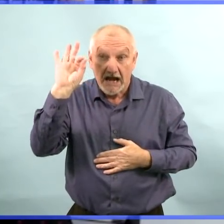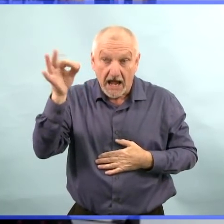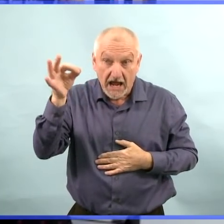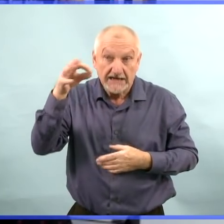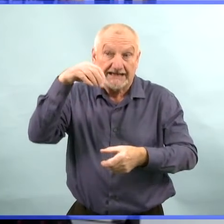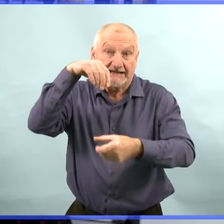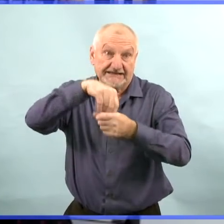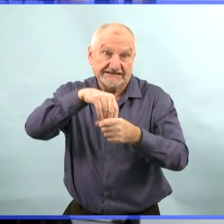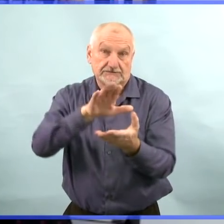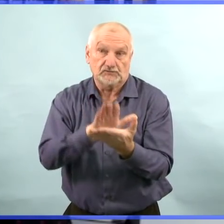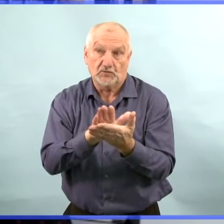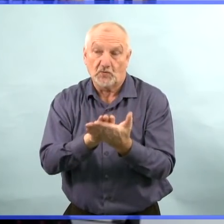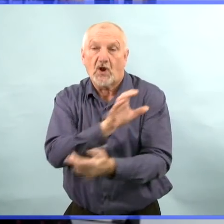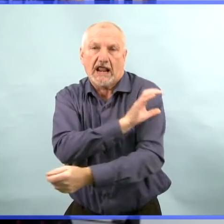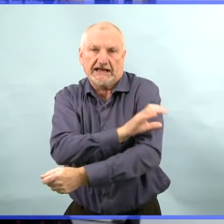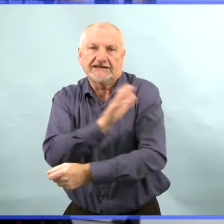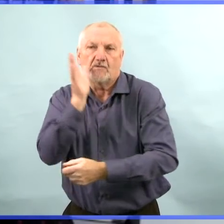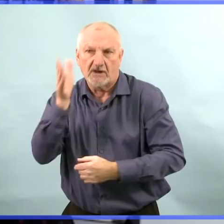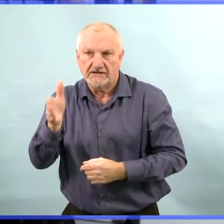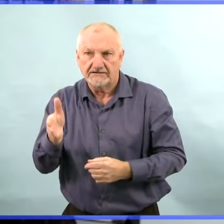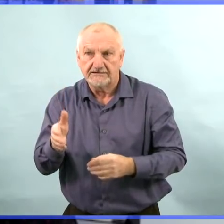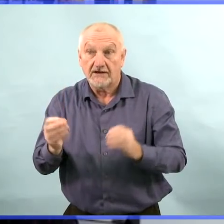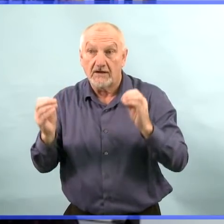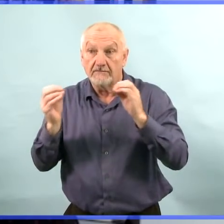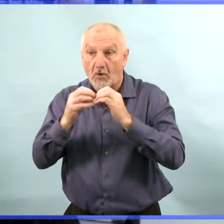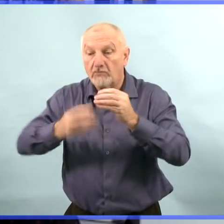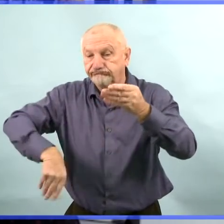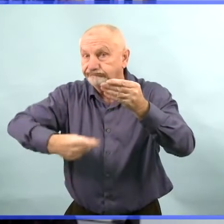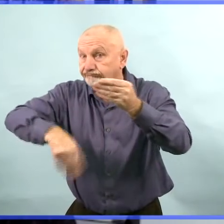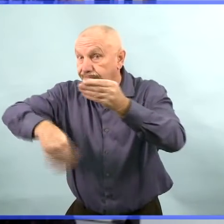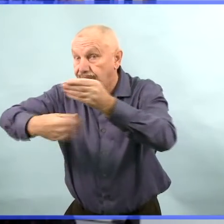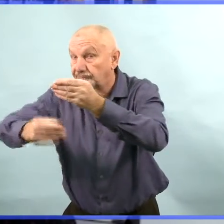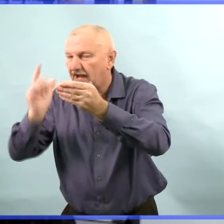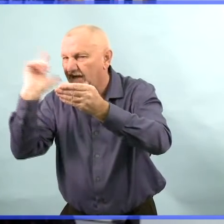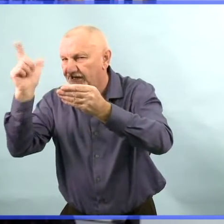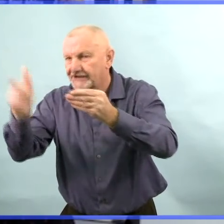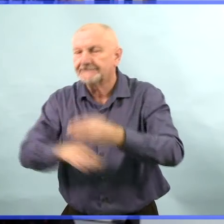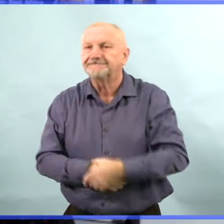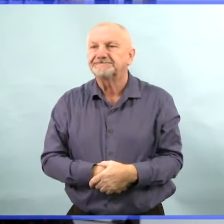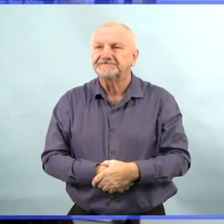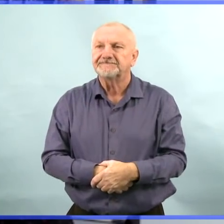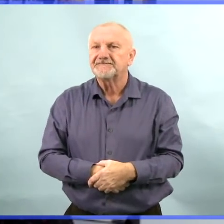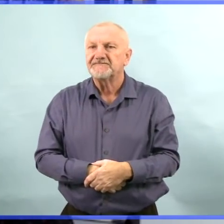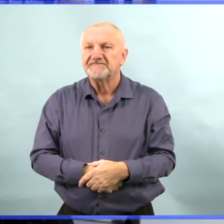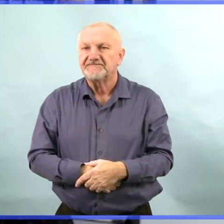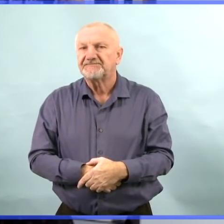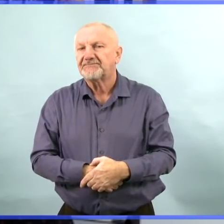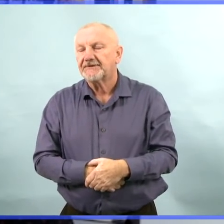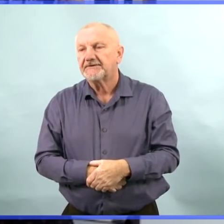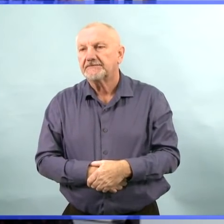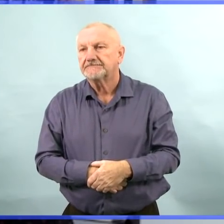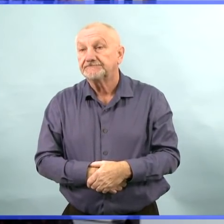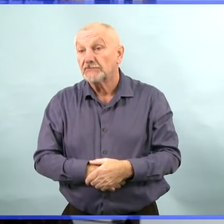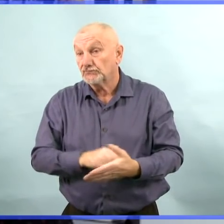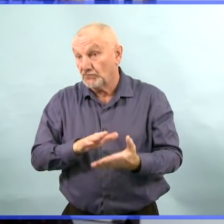and into the new year schools with clinics have been sending home information about the vaccine